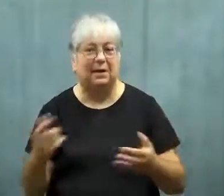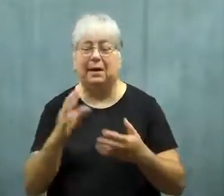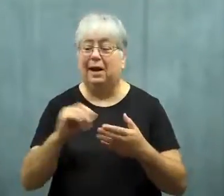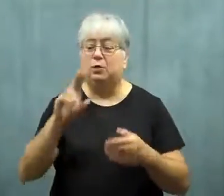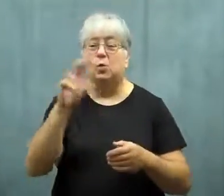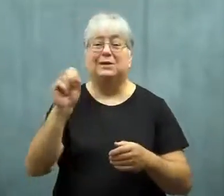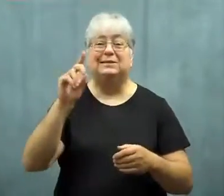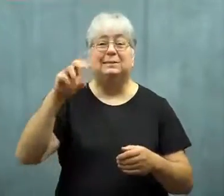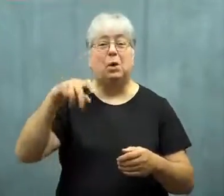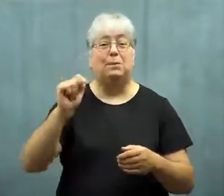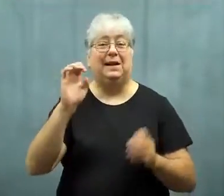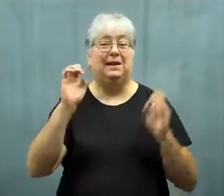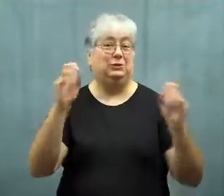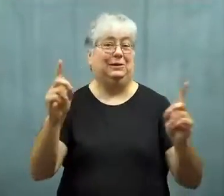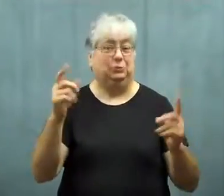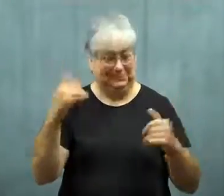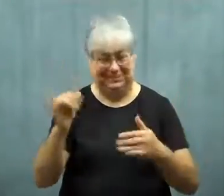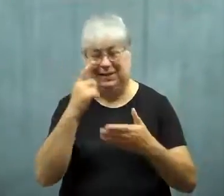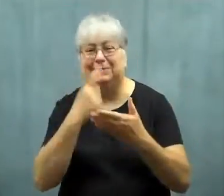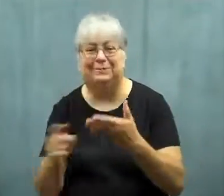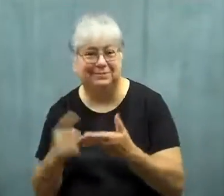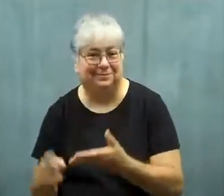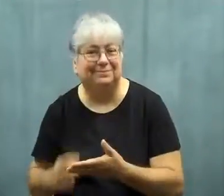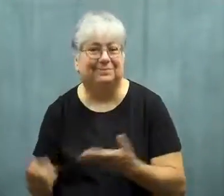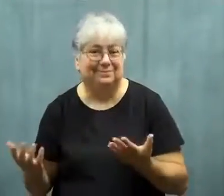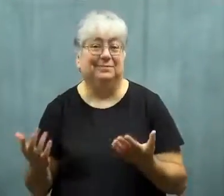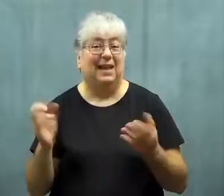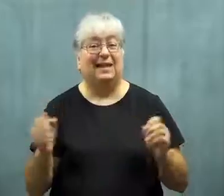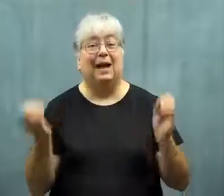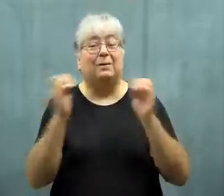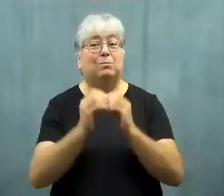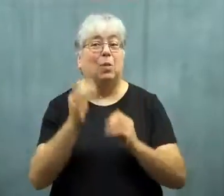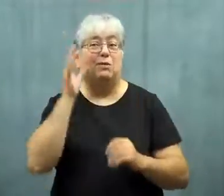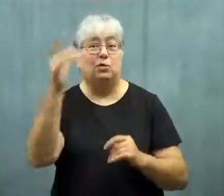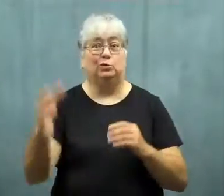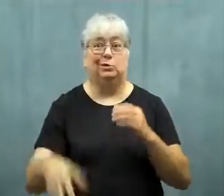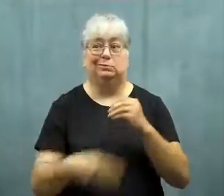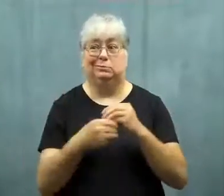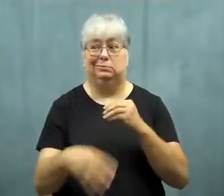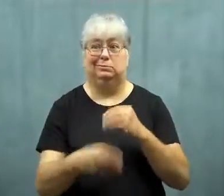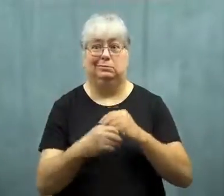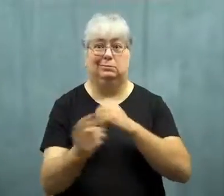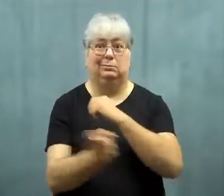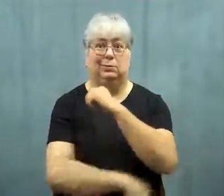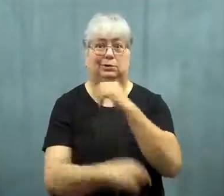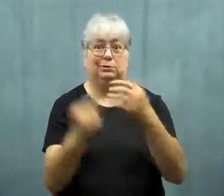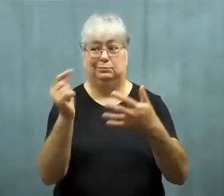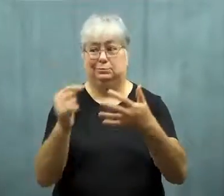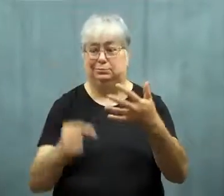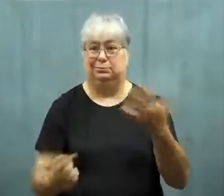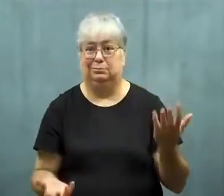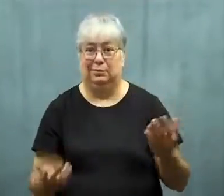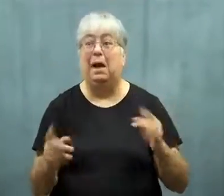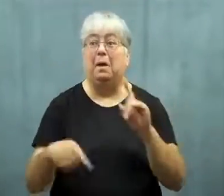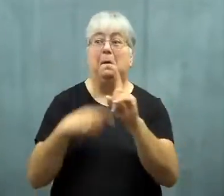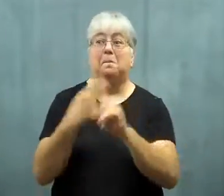The U.S. Department of Education is also investigating.